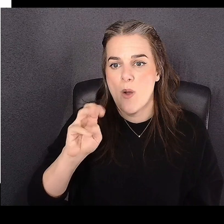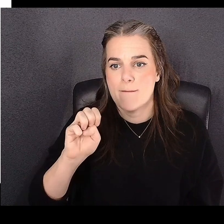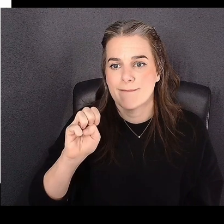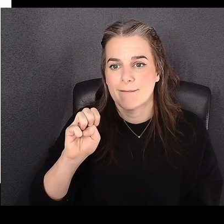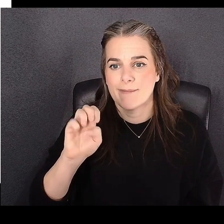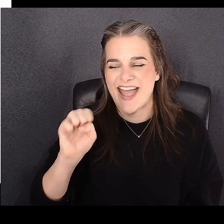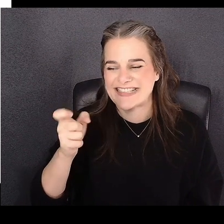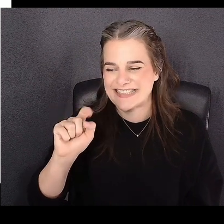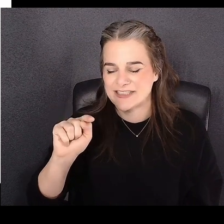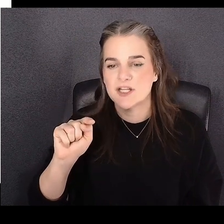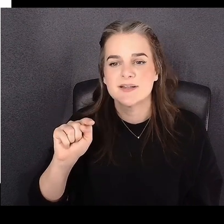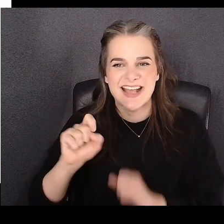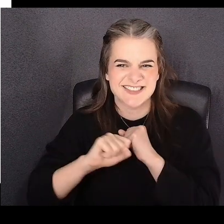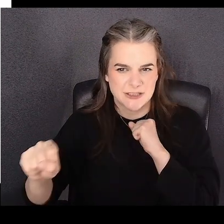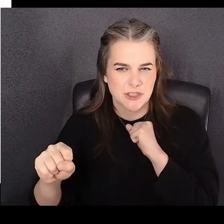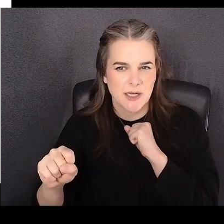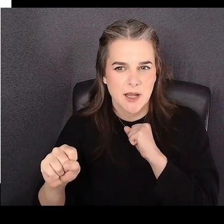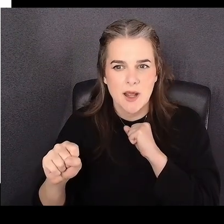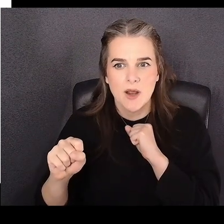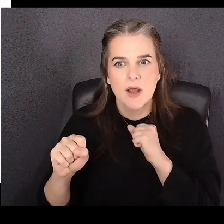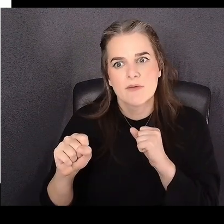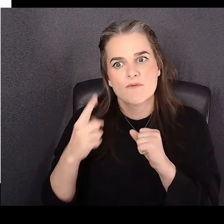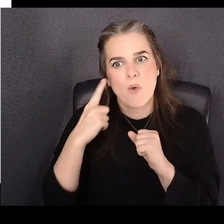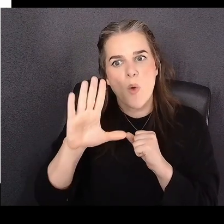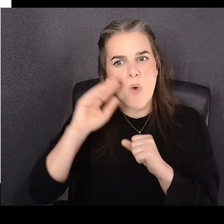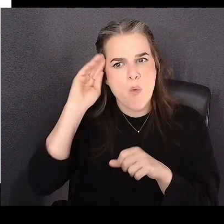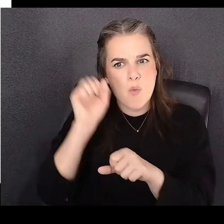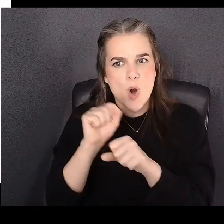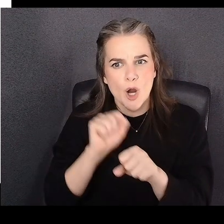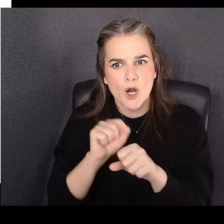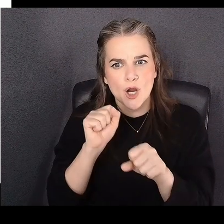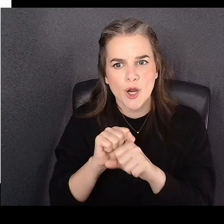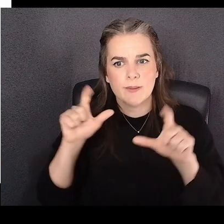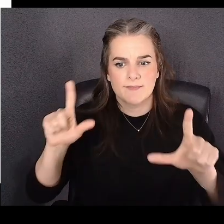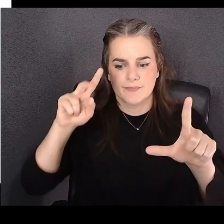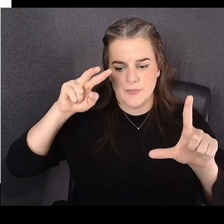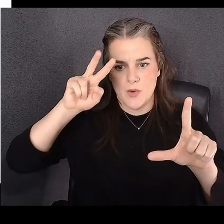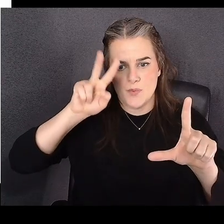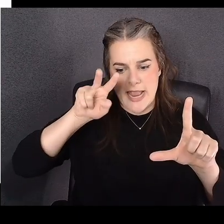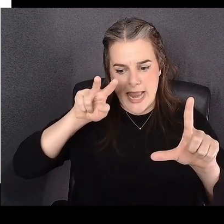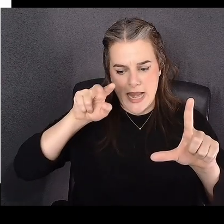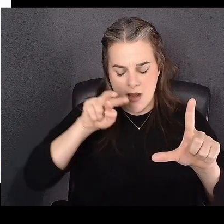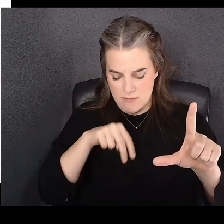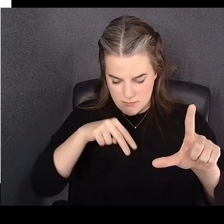too difficult to maybe have a textbook anymore, things like that, touching on the digital art.